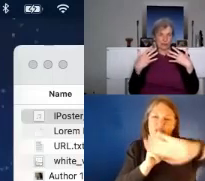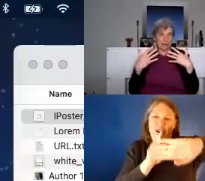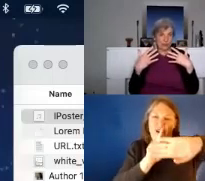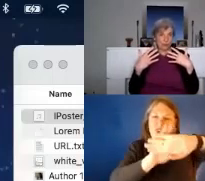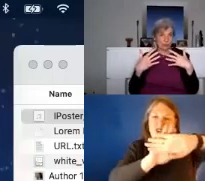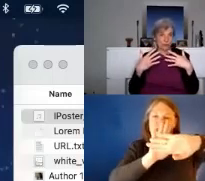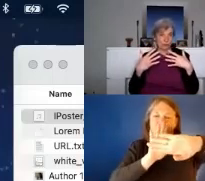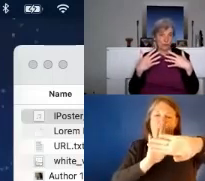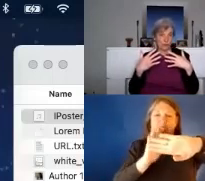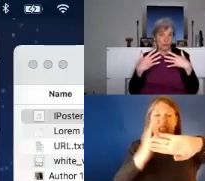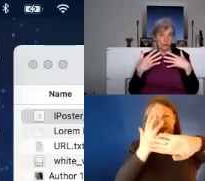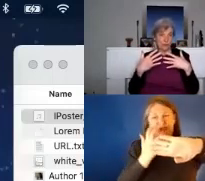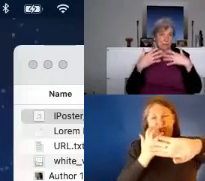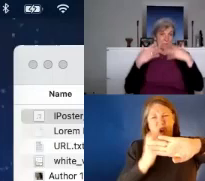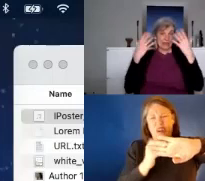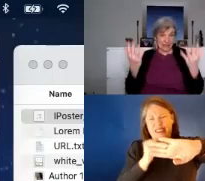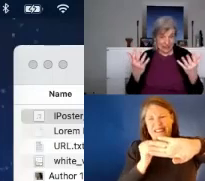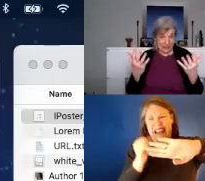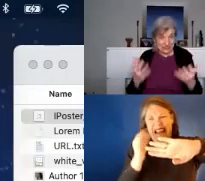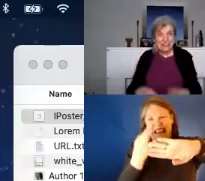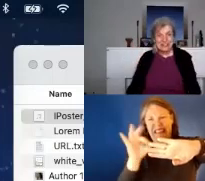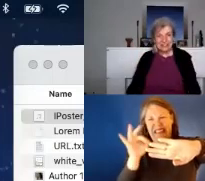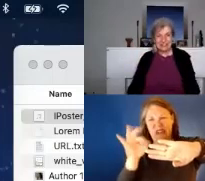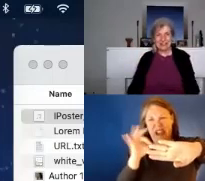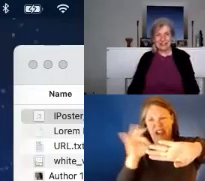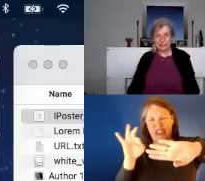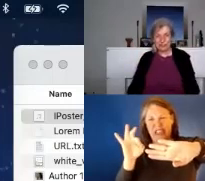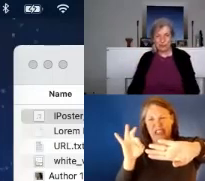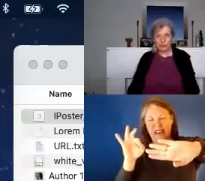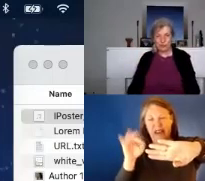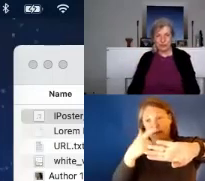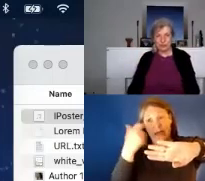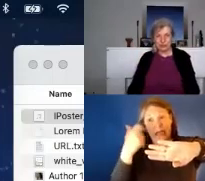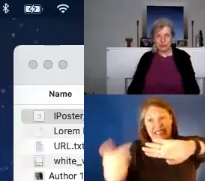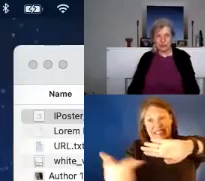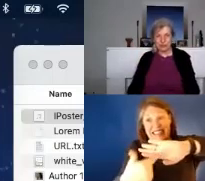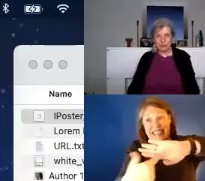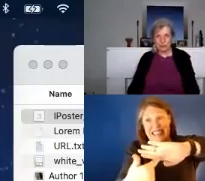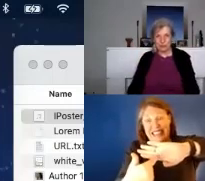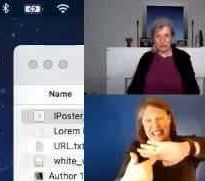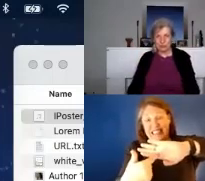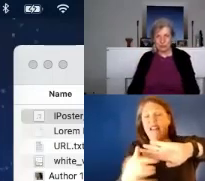07:30:00 because the main act is the one that you are showing.